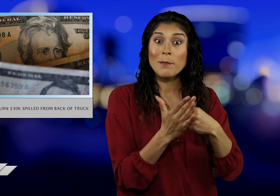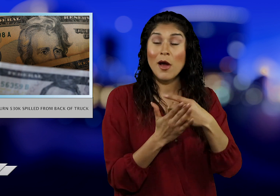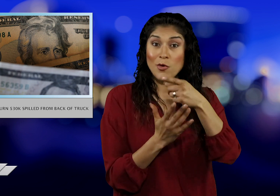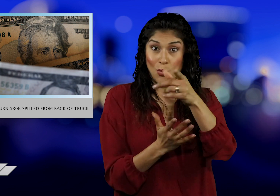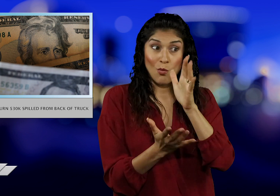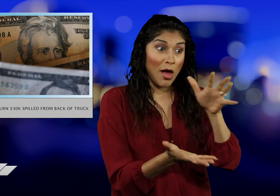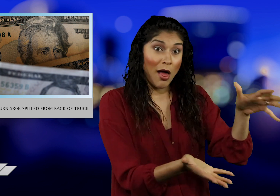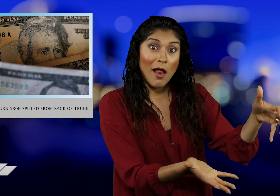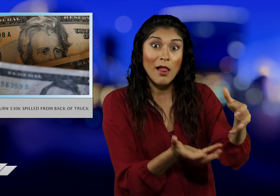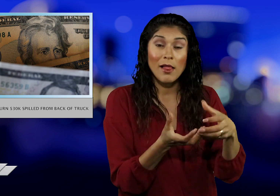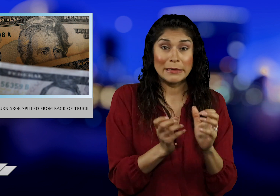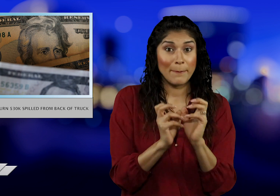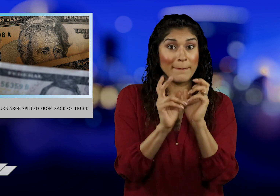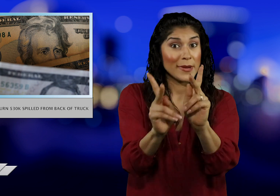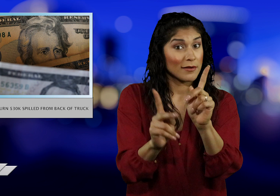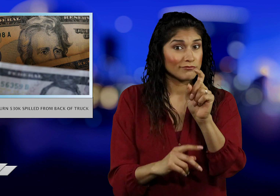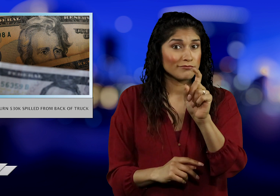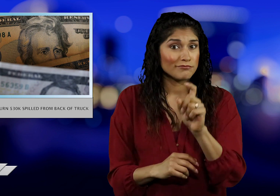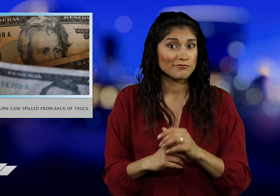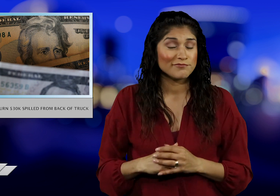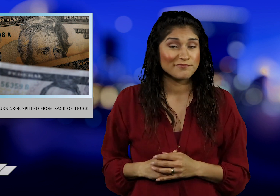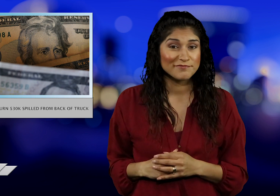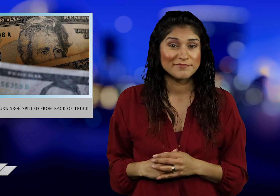Would you give the money back?